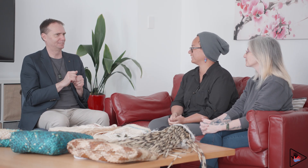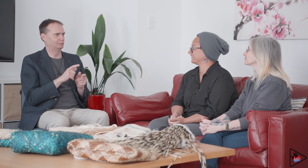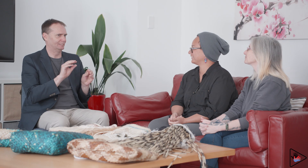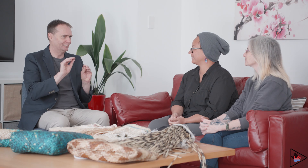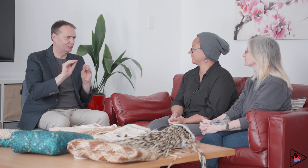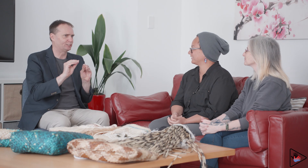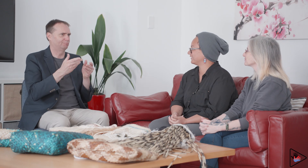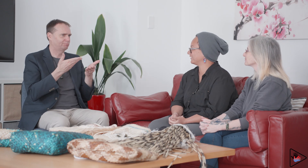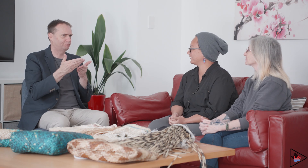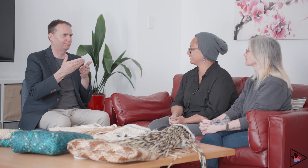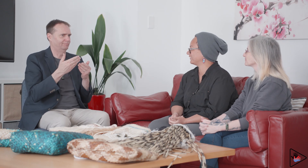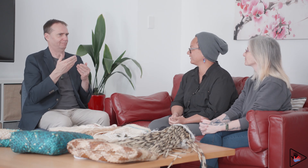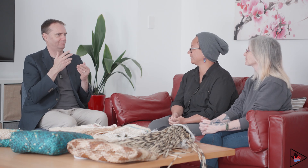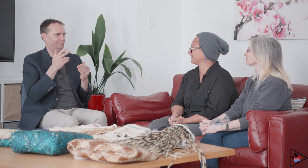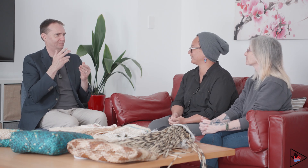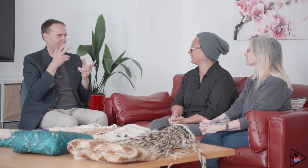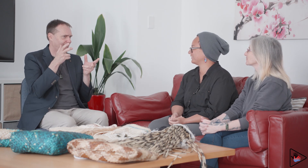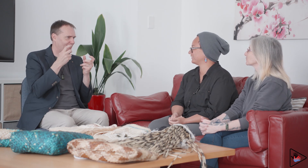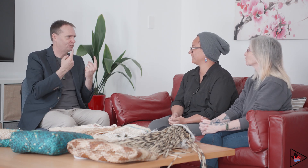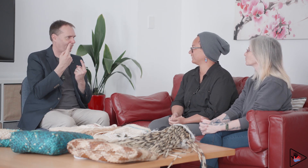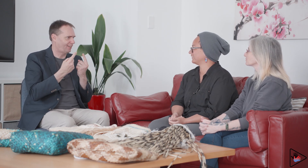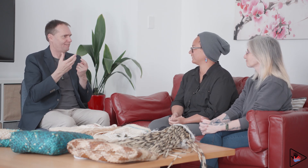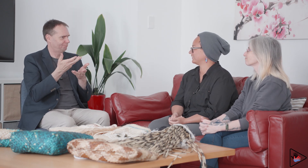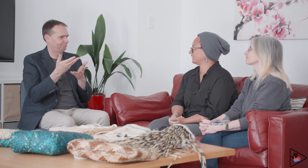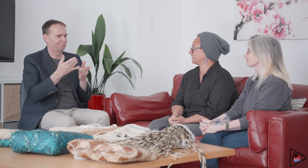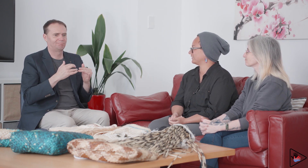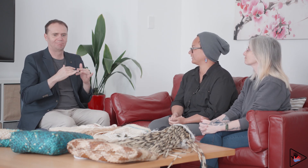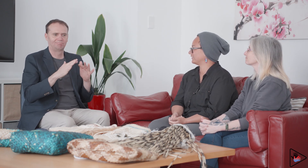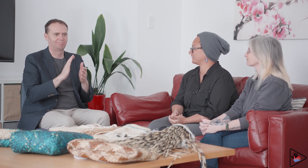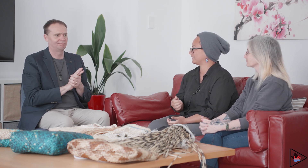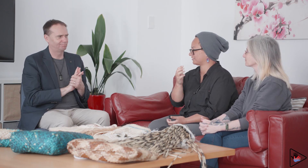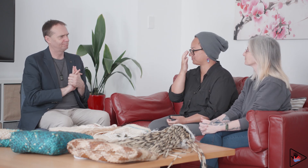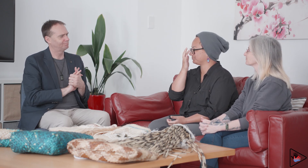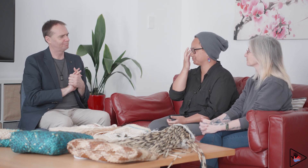Wow, that is amazing. That's so good. You're teaching them and you're listening to each